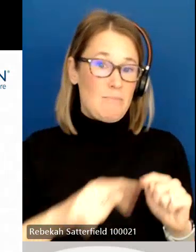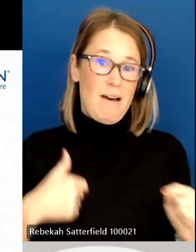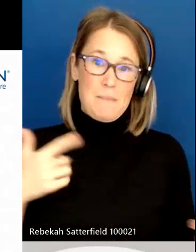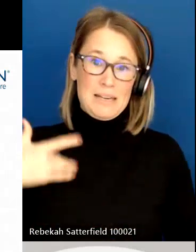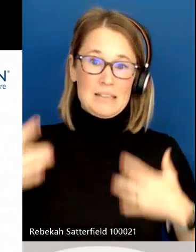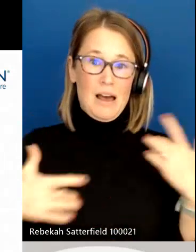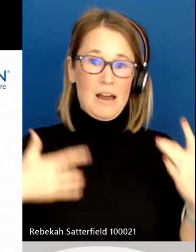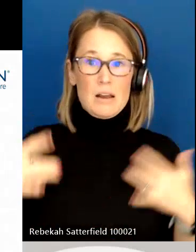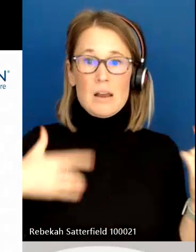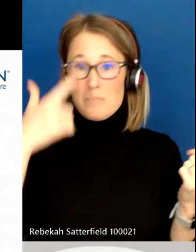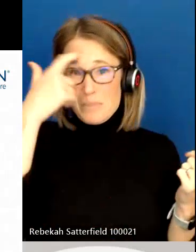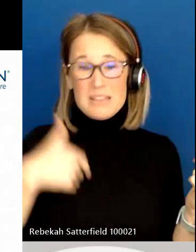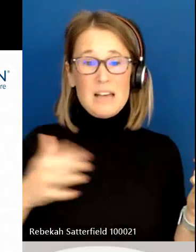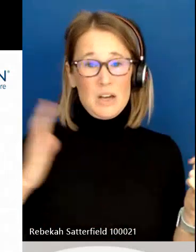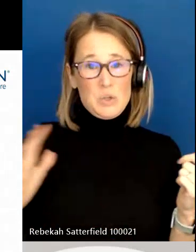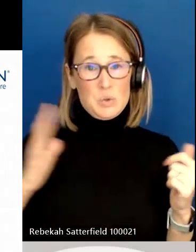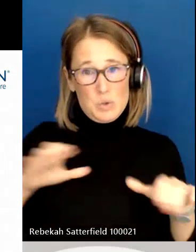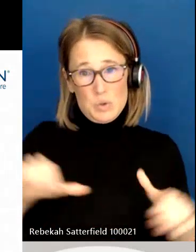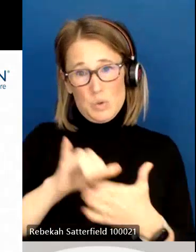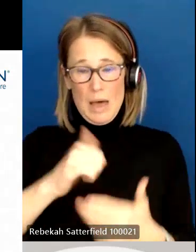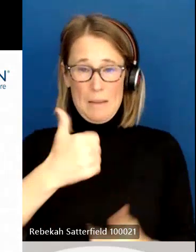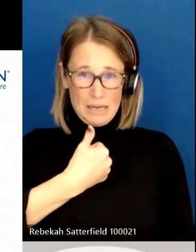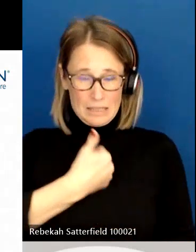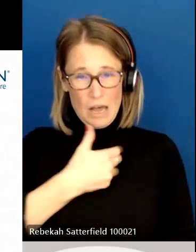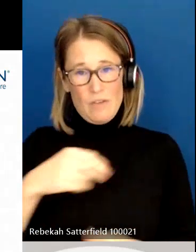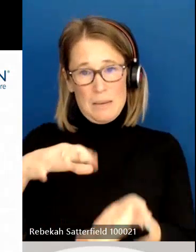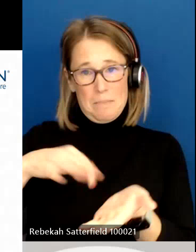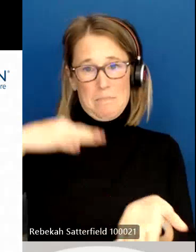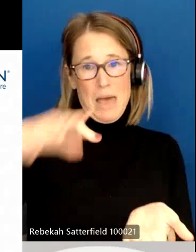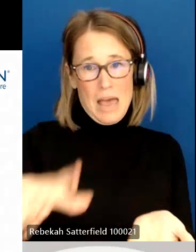do this all on my own and I had to pay for all the translations and this is really a nice added